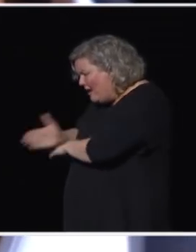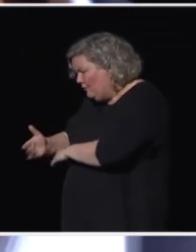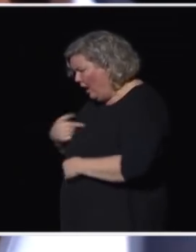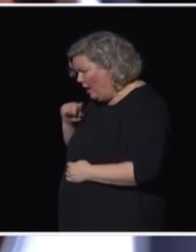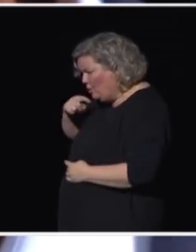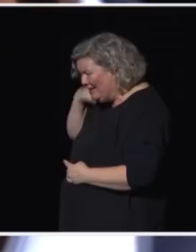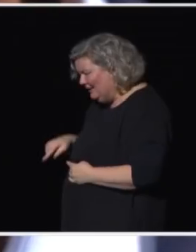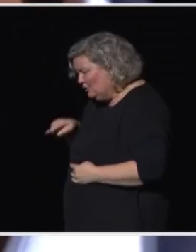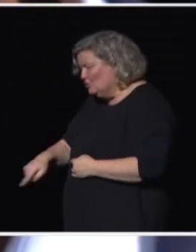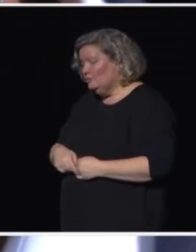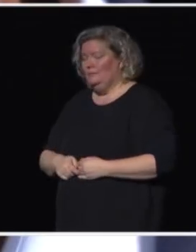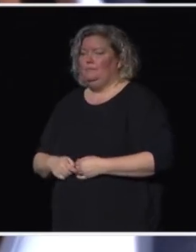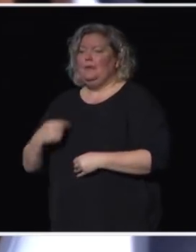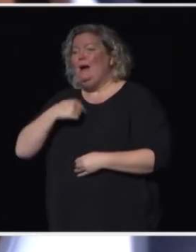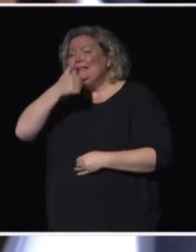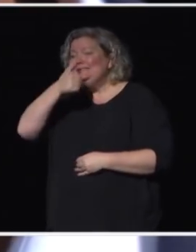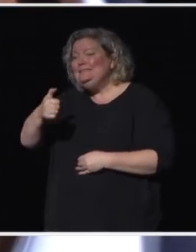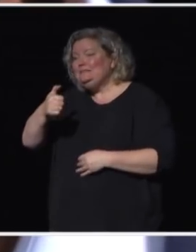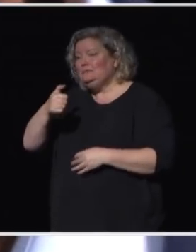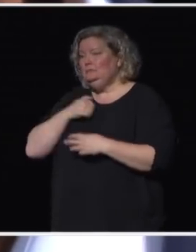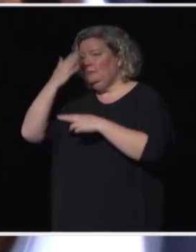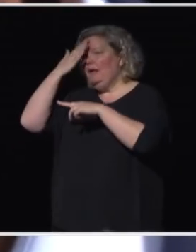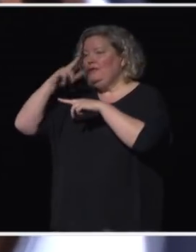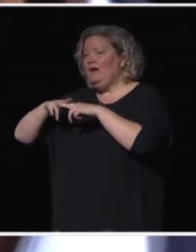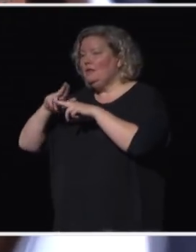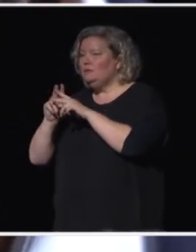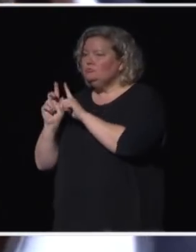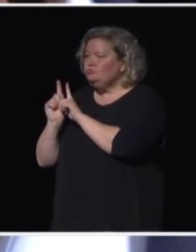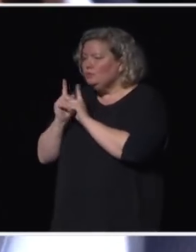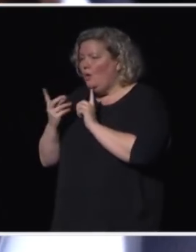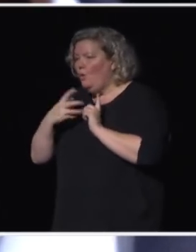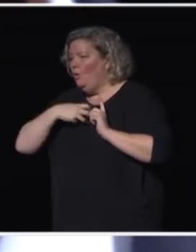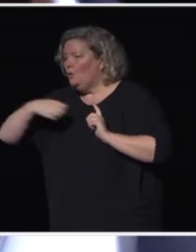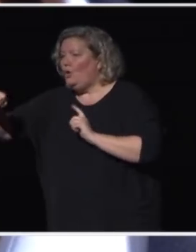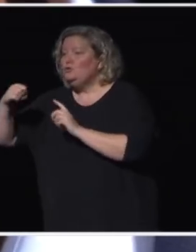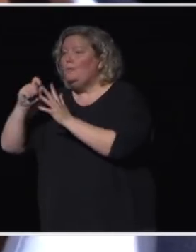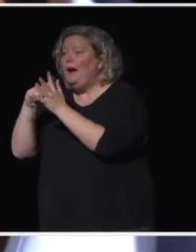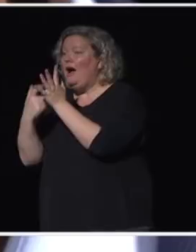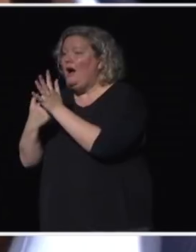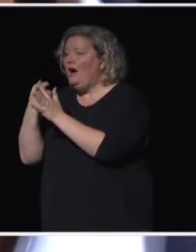When I was six, my mother and father took me to a local park. I slipped from their gaze and found the playground.